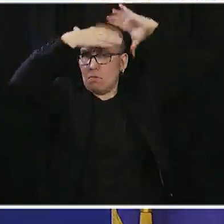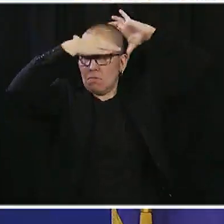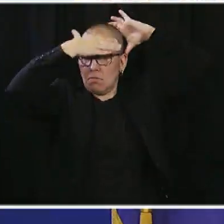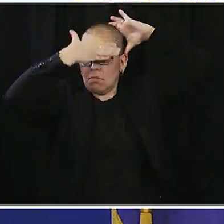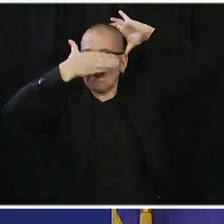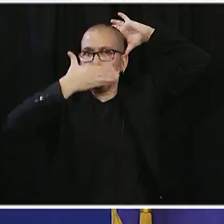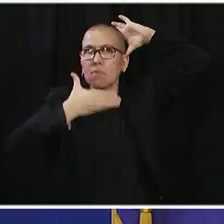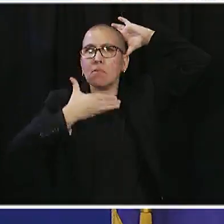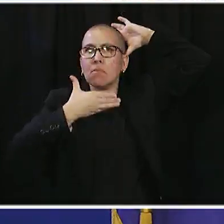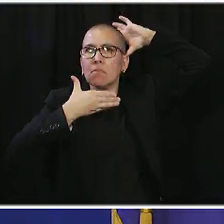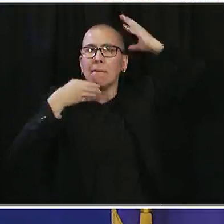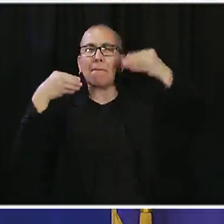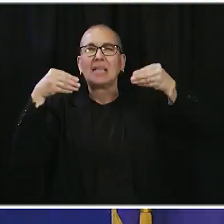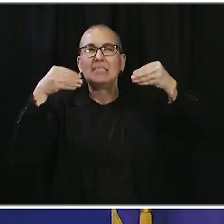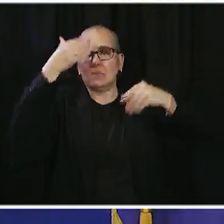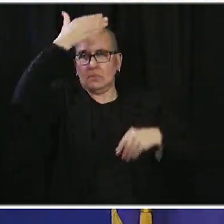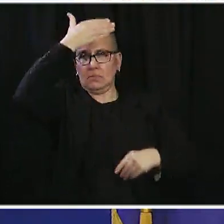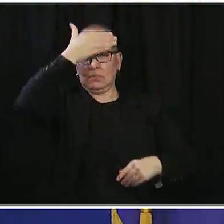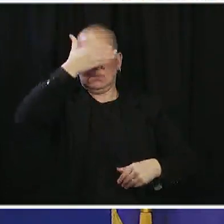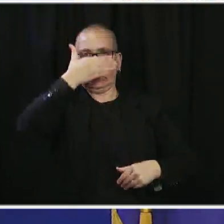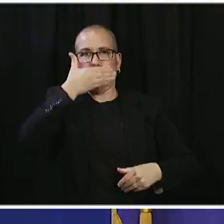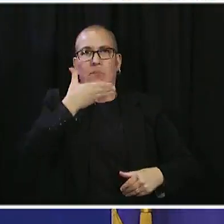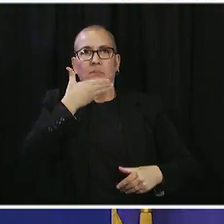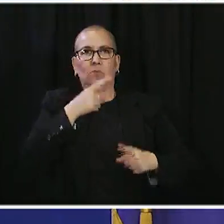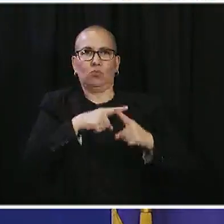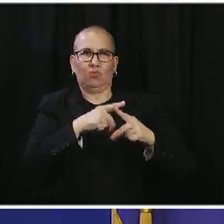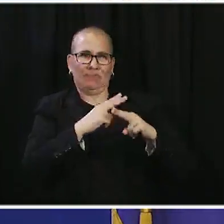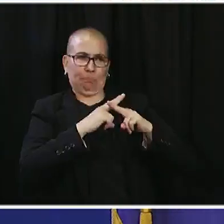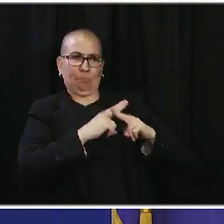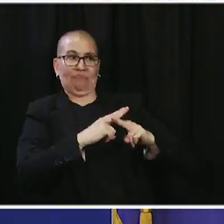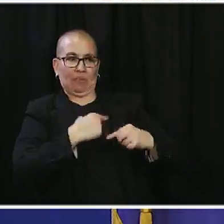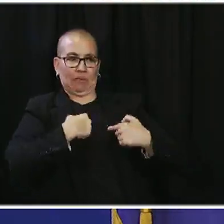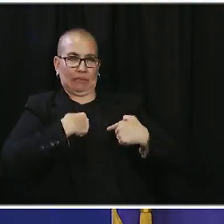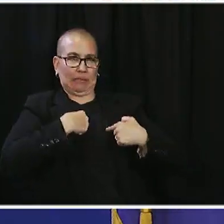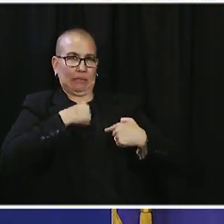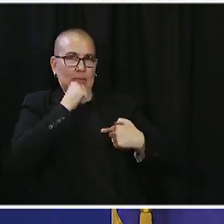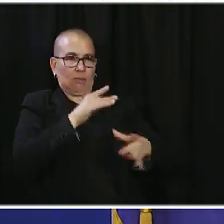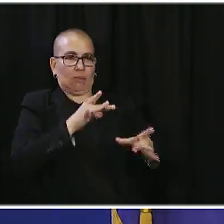ADVISING NOT ONLY A CLOTH COVERING BUT A FACE SHIELD. SO SOME SPECIFIC WAYS THAT WORKERS CAN BE PROTECTED.